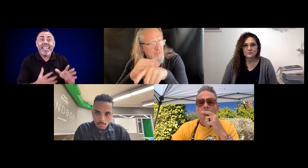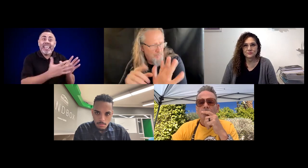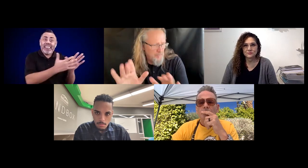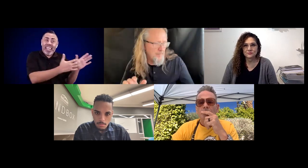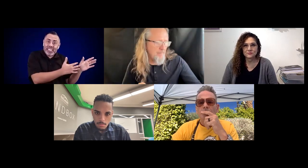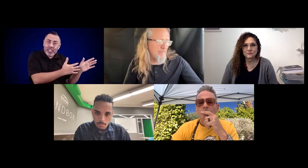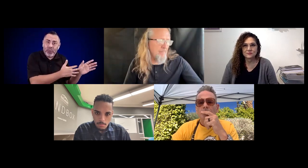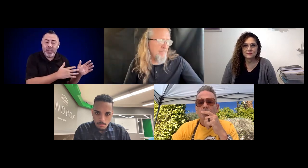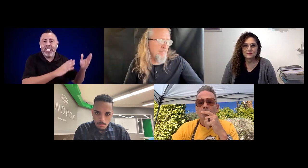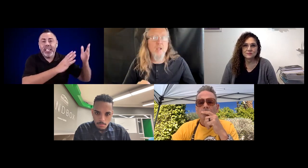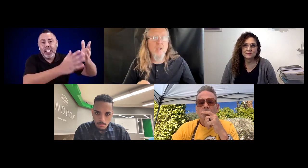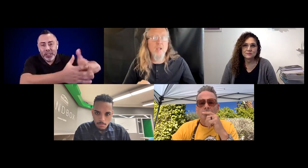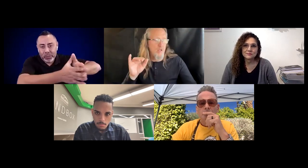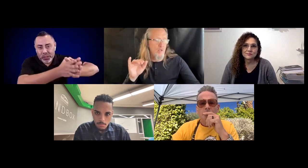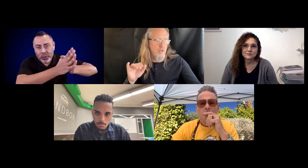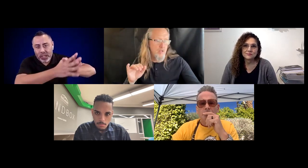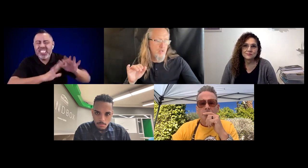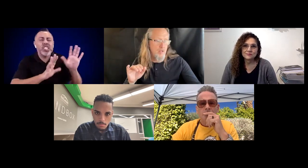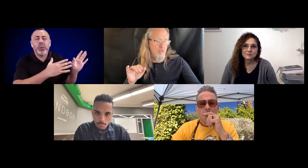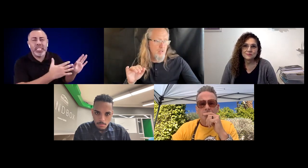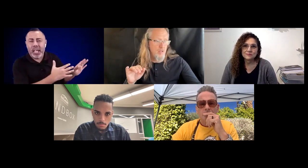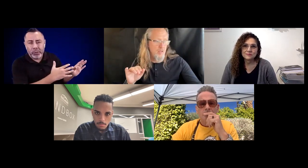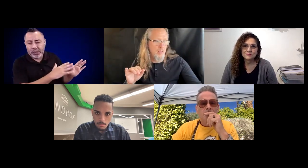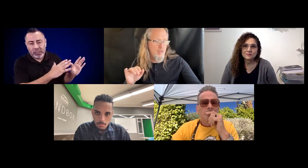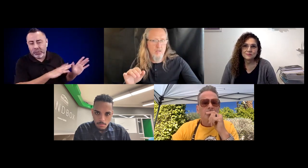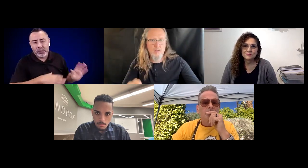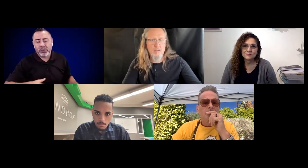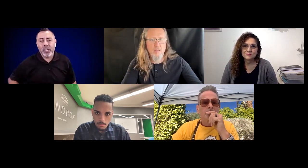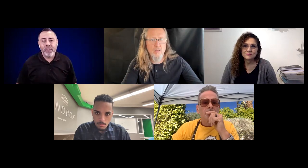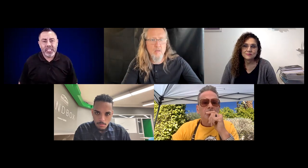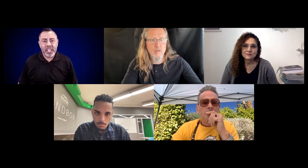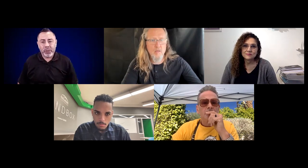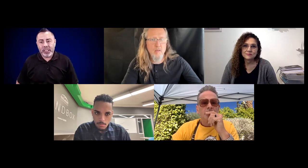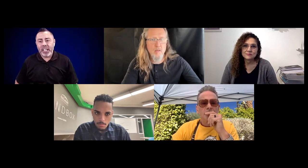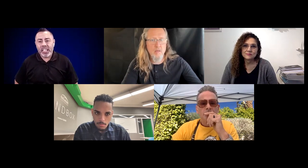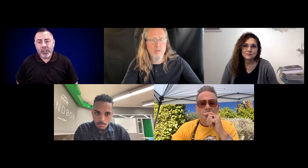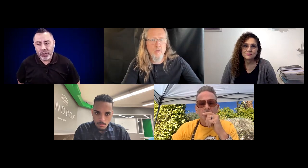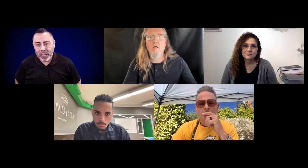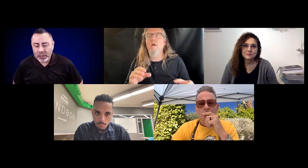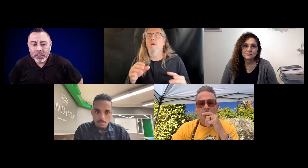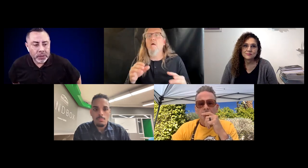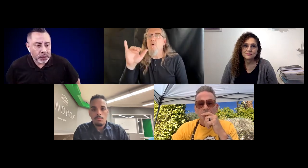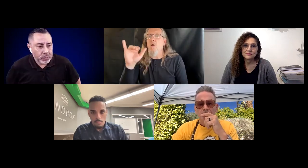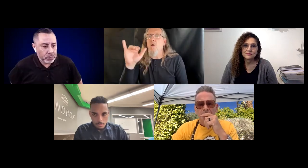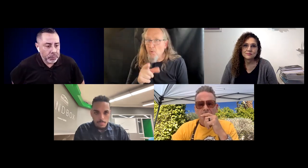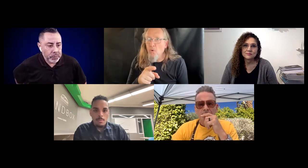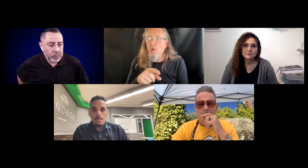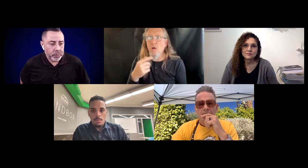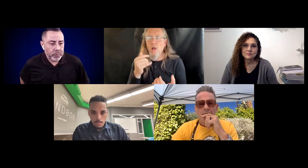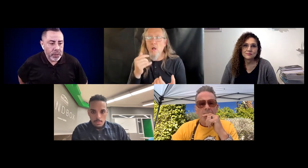That's the way we get elevator pitch across. This is just one example. It's just one off example on how to do that.